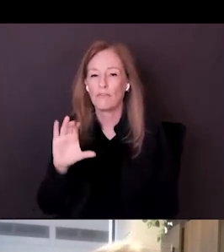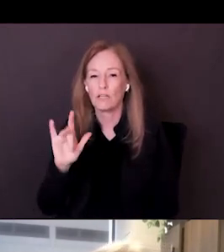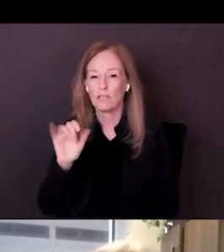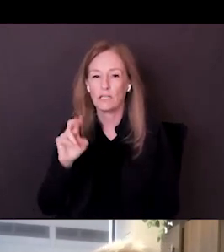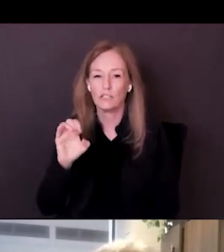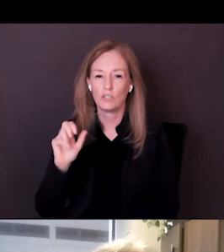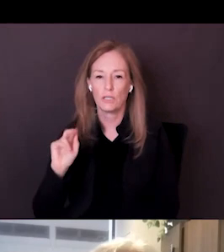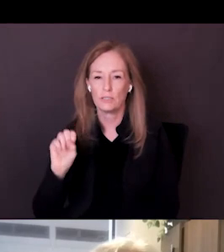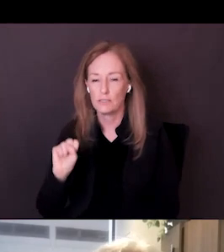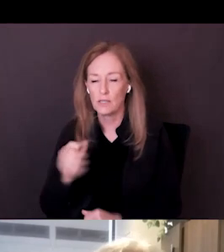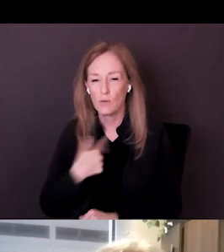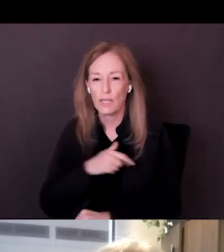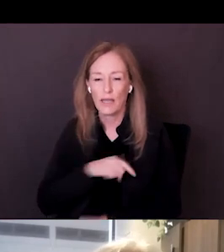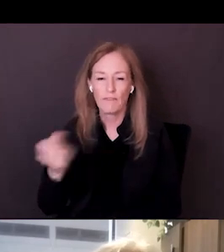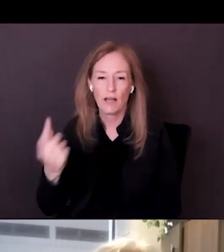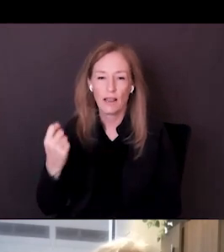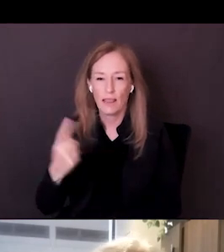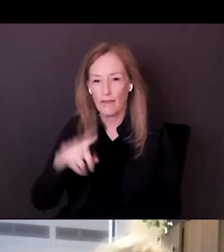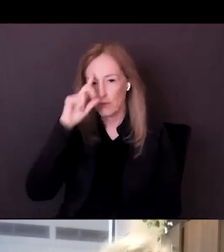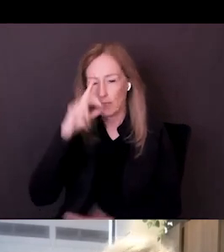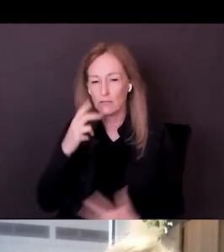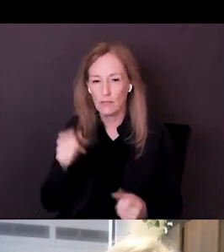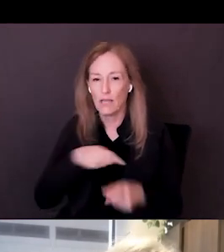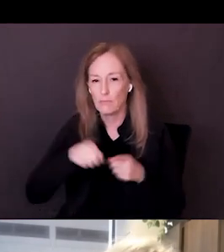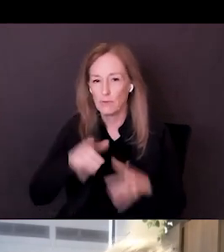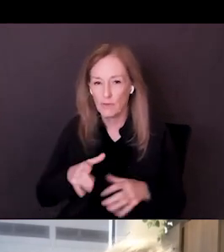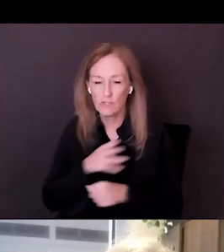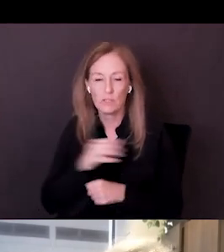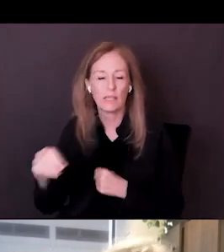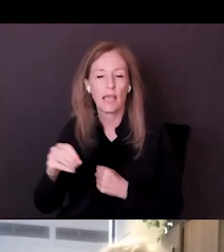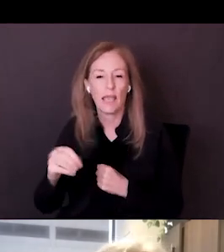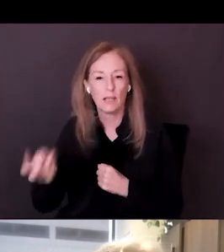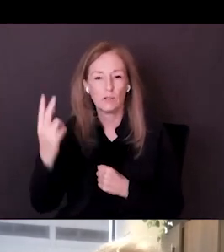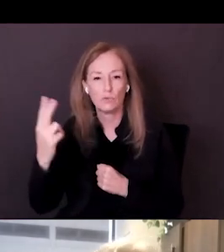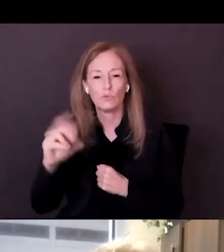HEALTH PROFESSIONALS AND TWO MENTAL HEALTH CASE MANAGERS THAT